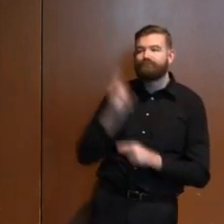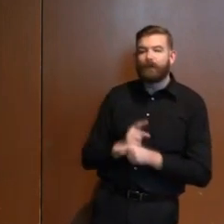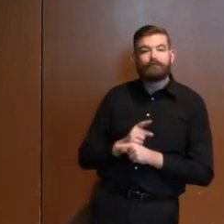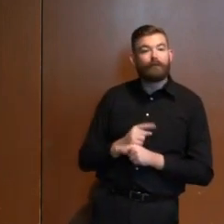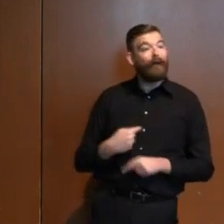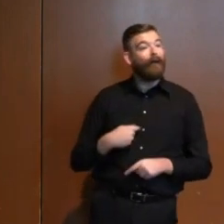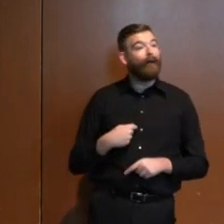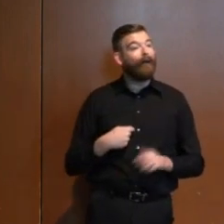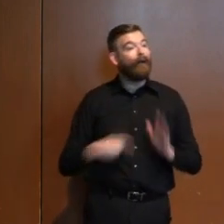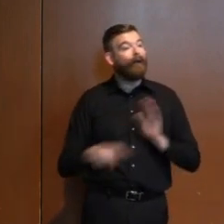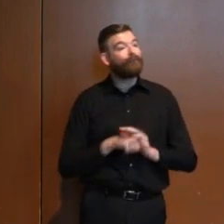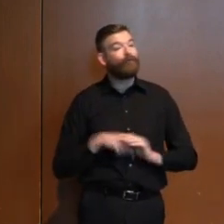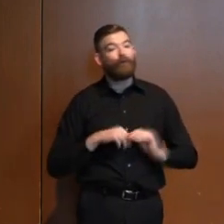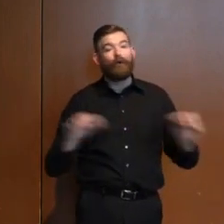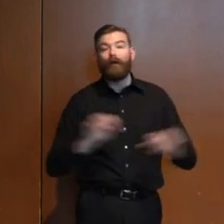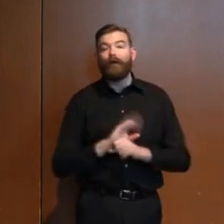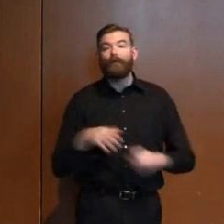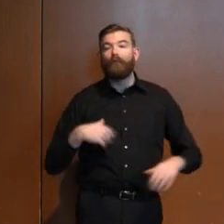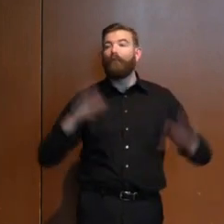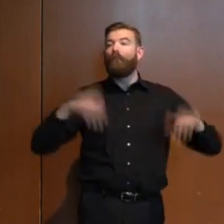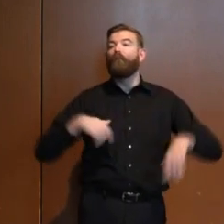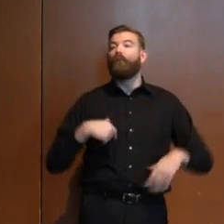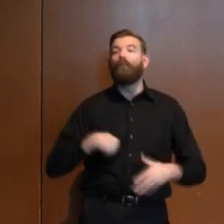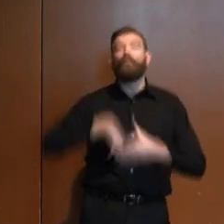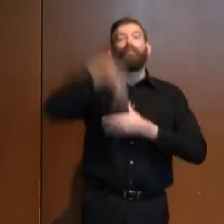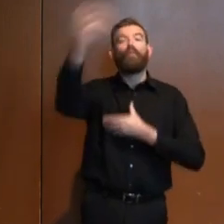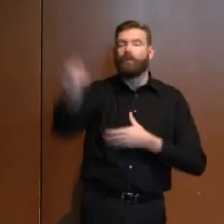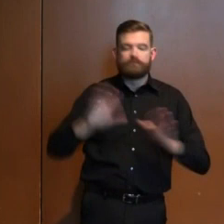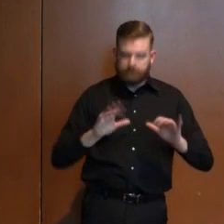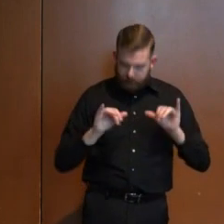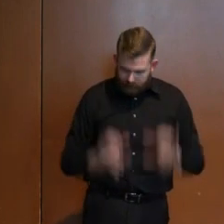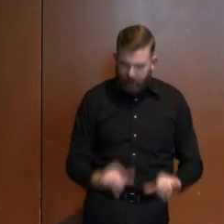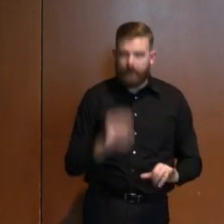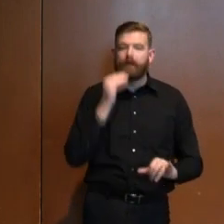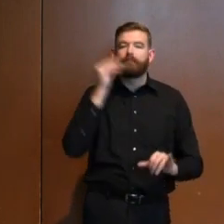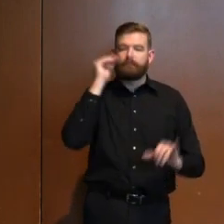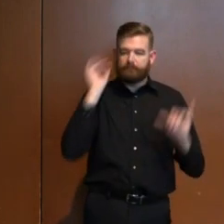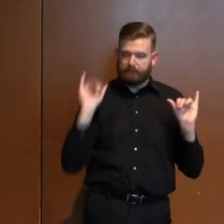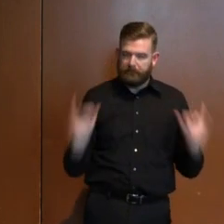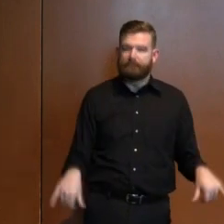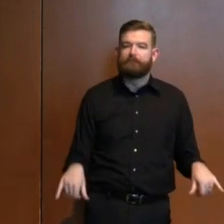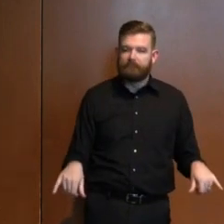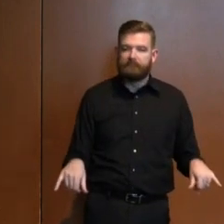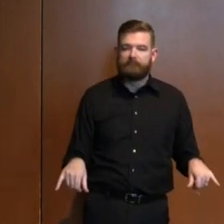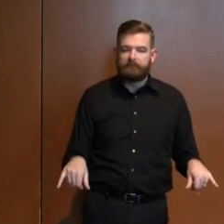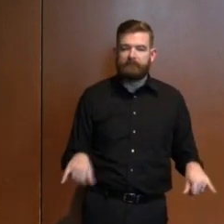JUST BECAUSE YOU TESTED NEGATIVE YOU'RE NOT SUPER MAN OR SUPER WOMAN. GO HOME AND TAKE CARE OF